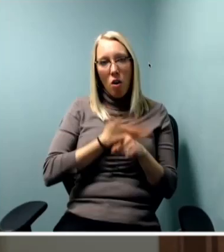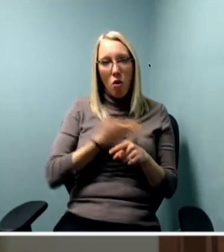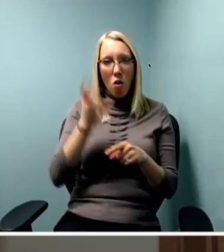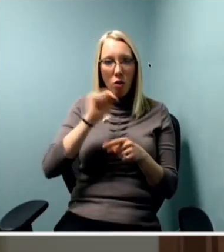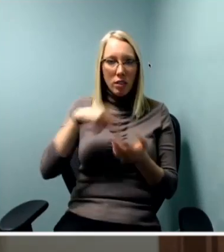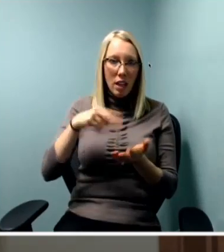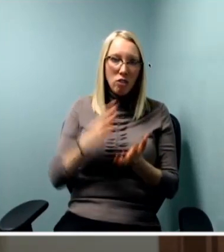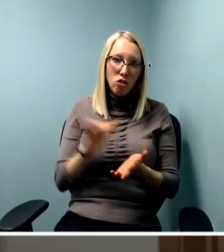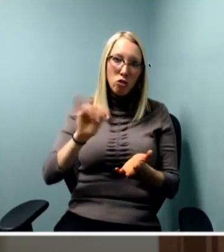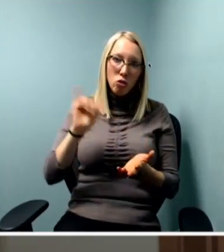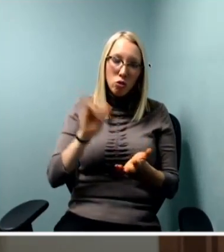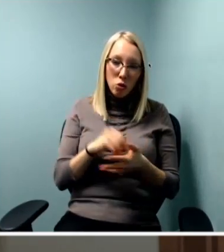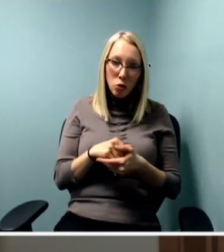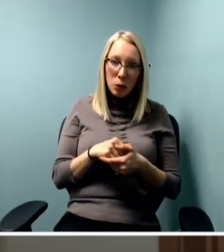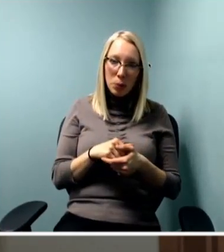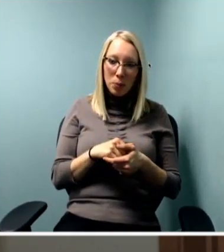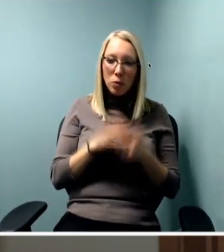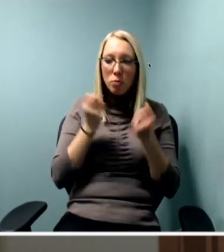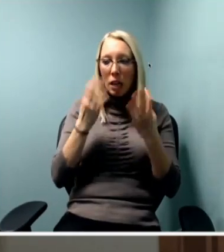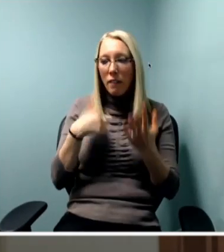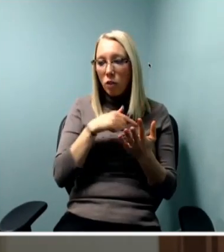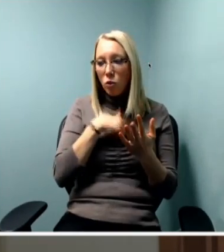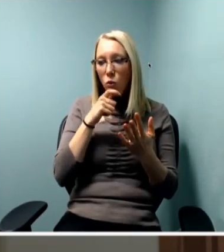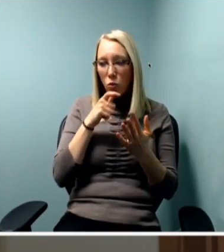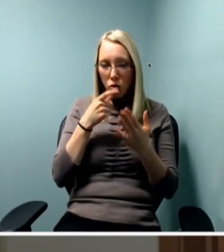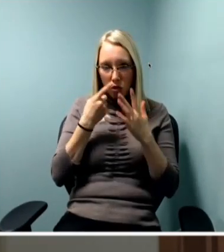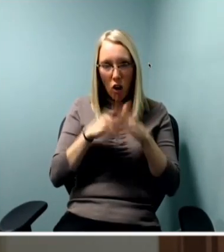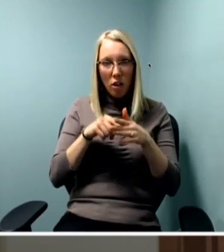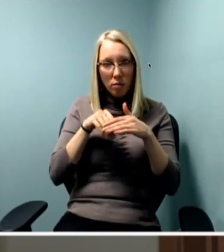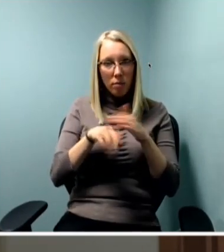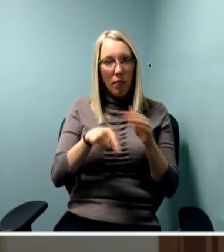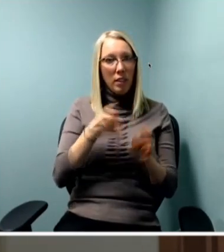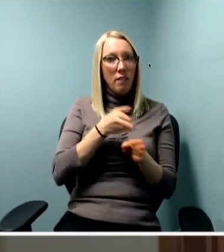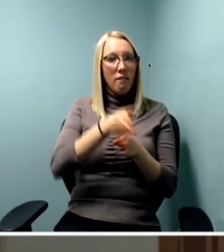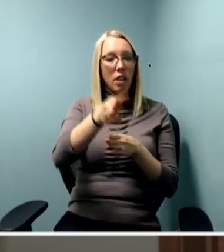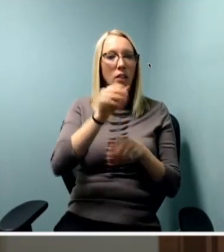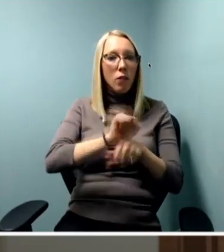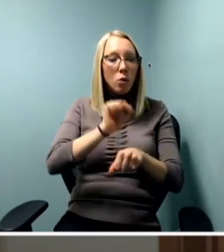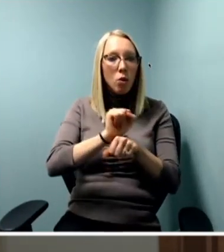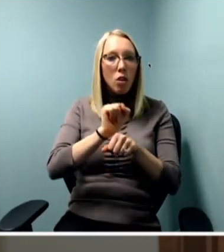And so a lot of us that came into this field, you know, it's on the job training.